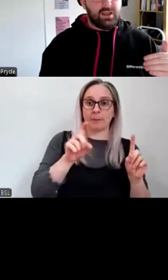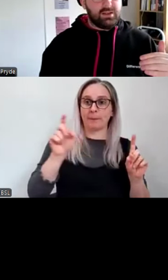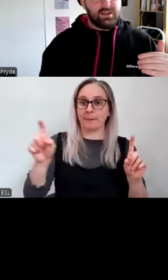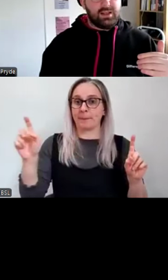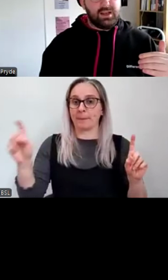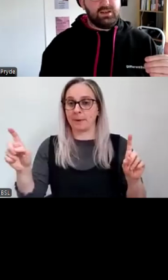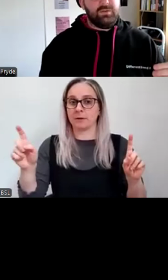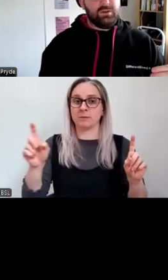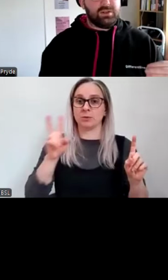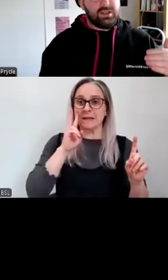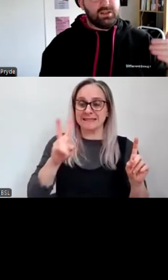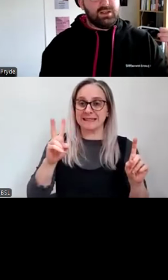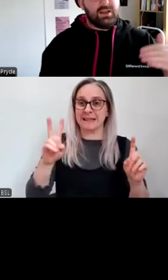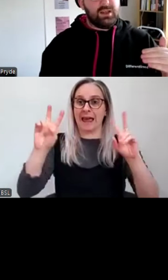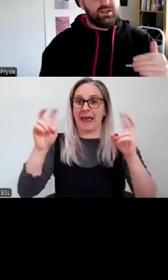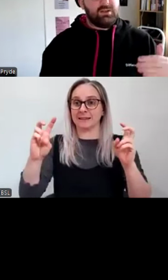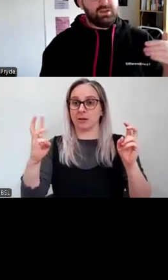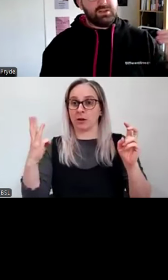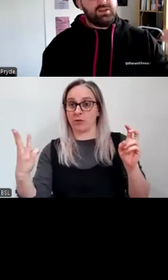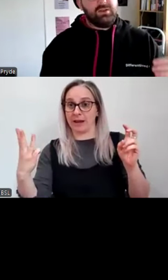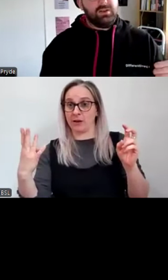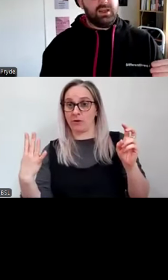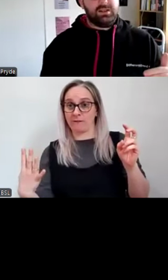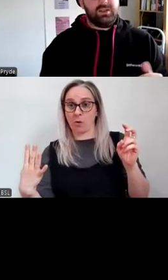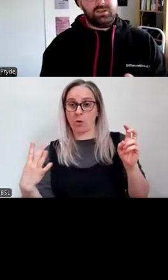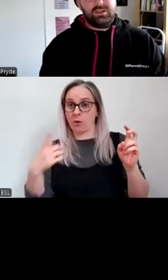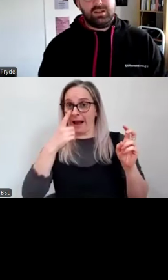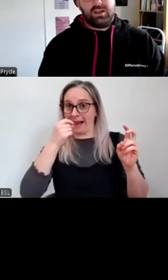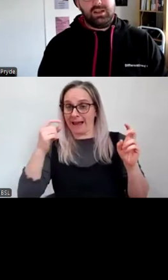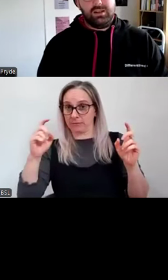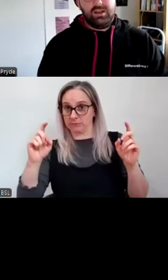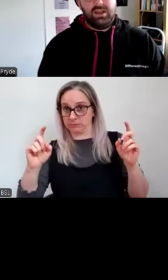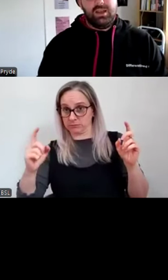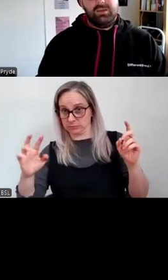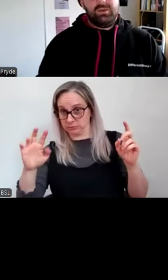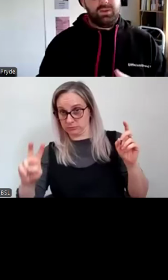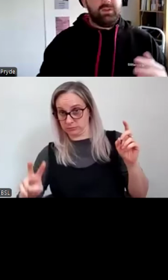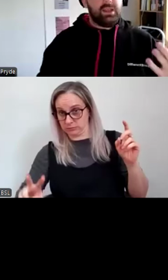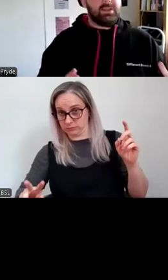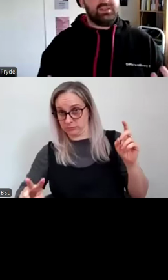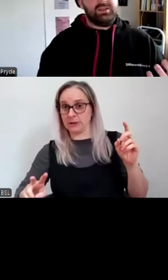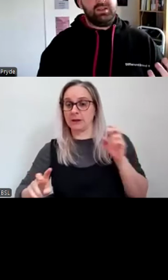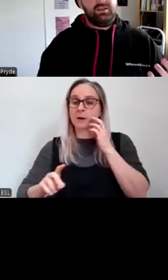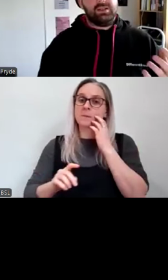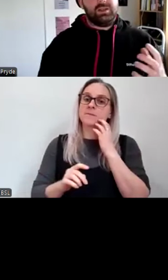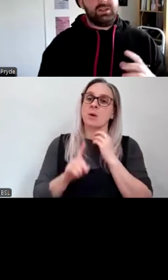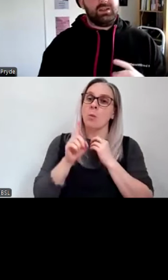and heading four, which they can then navigate down based on the context of each heading. The one thing that is missing here is we can see